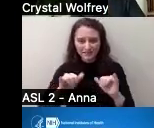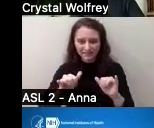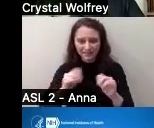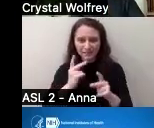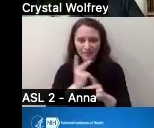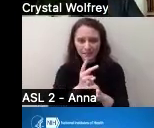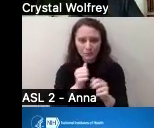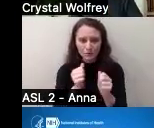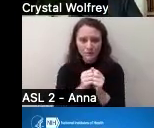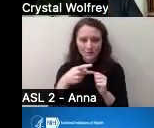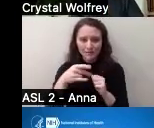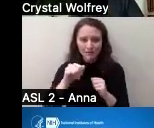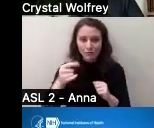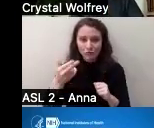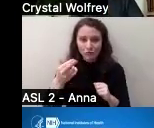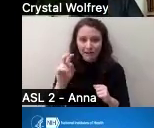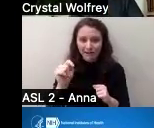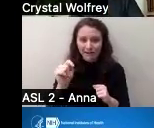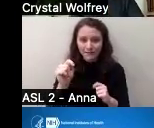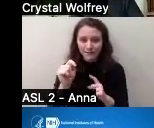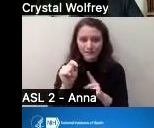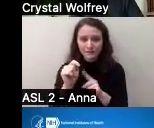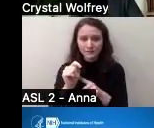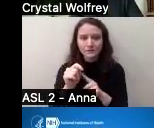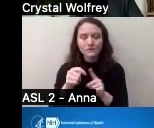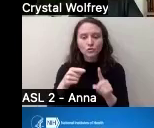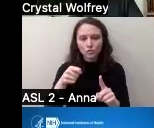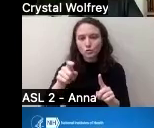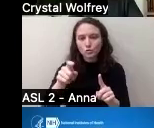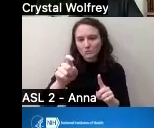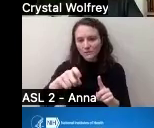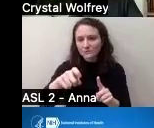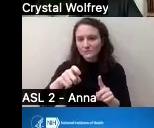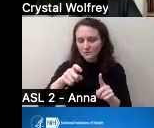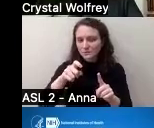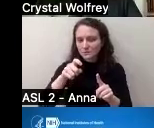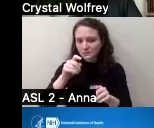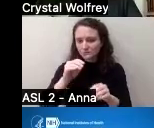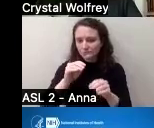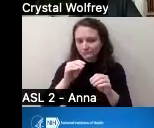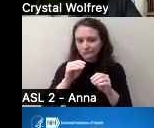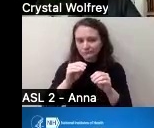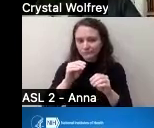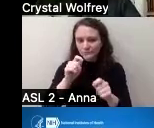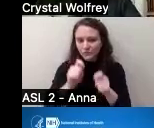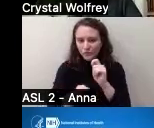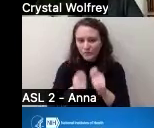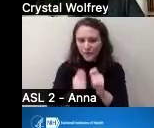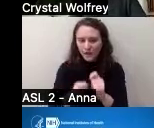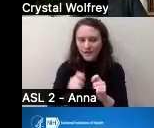you will need to revise the multi-PI leadership plan, and you'll have to submit